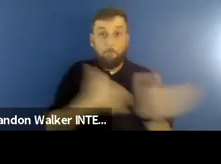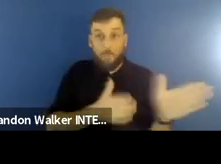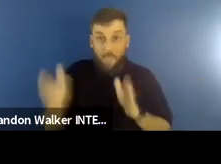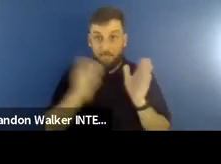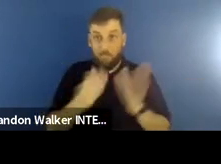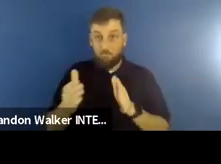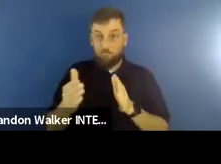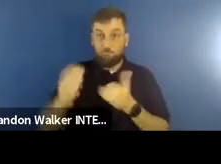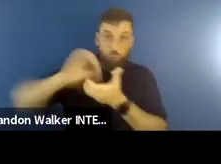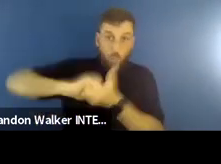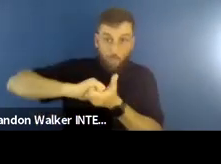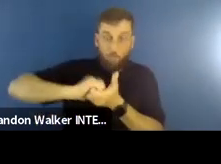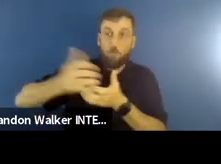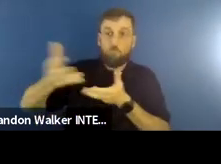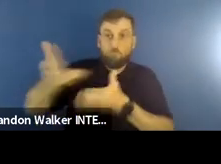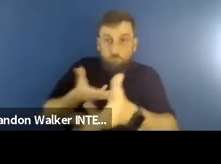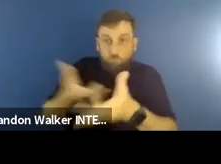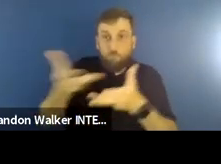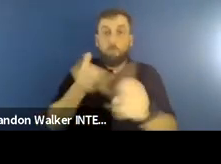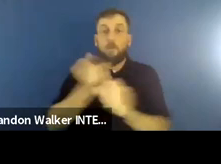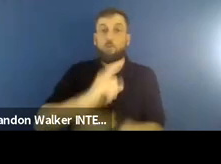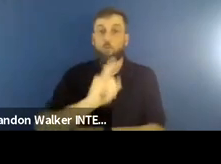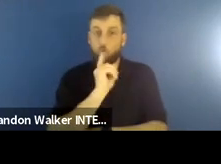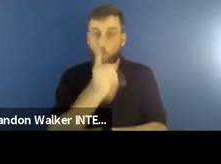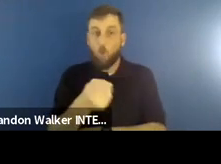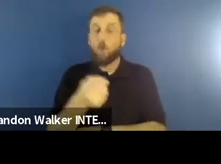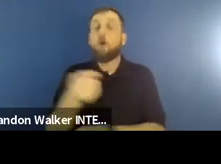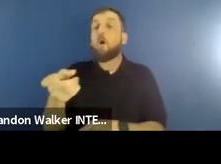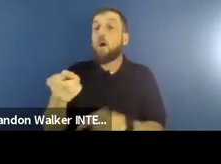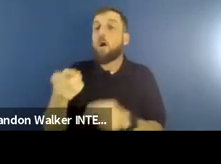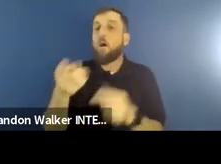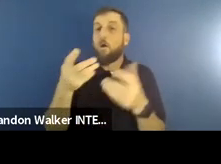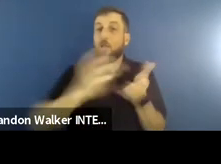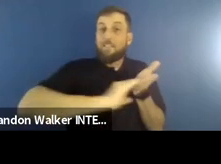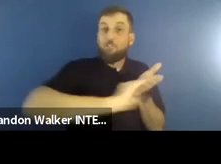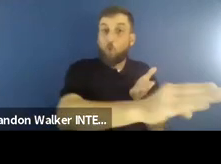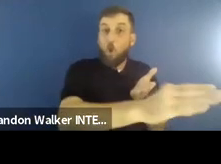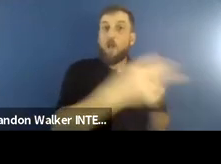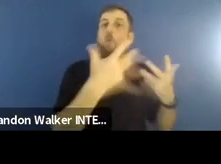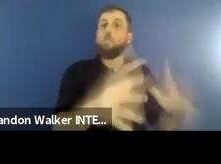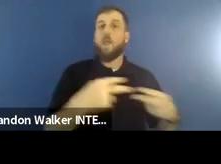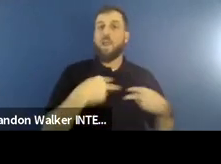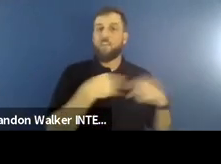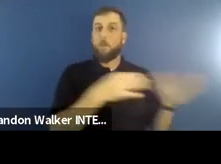And then we also make sure that they have appropriate discharge plans when they leave.